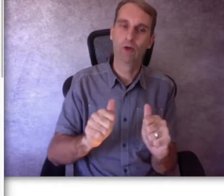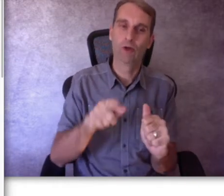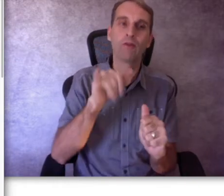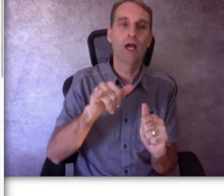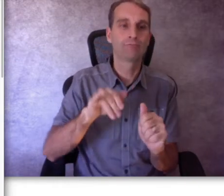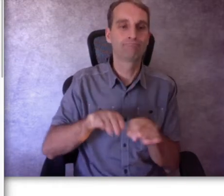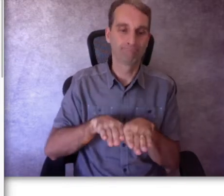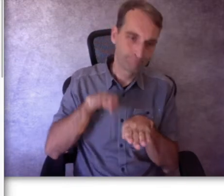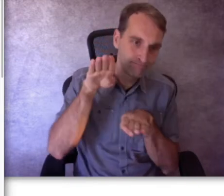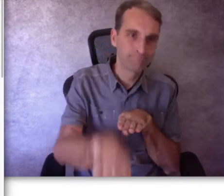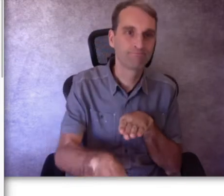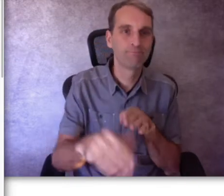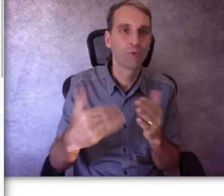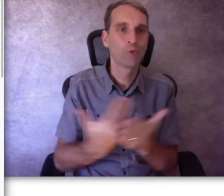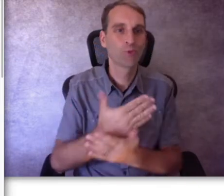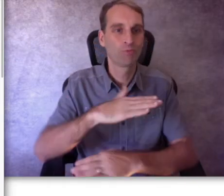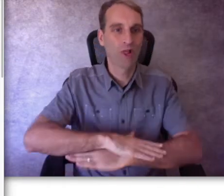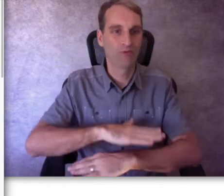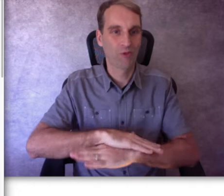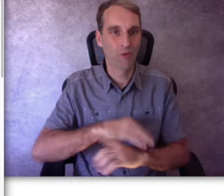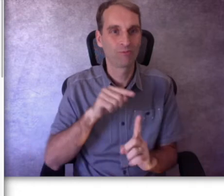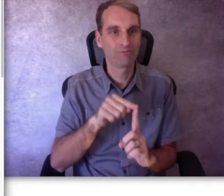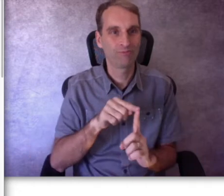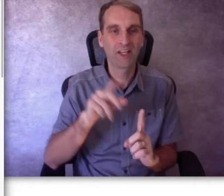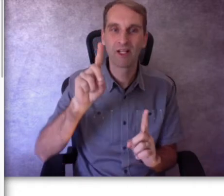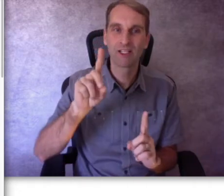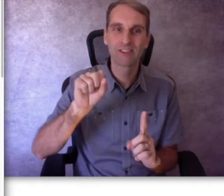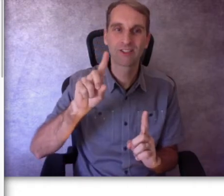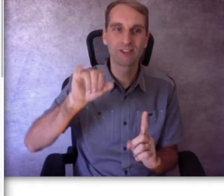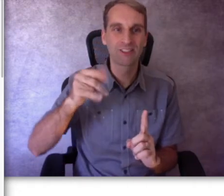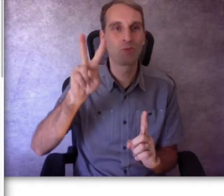and will continue the effort of improving this platform going forward.